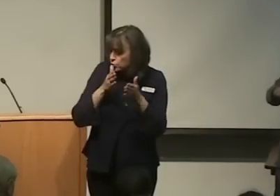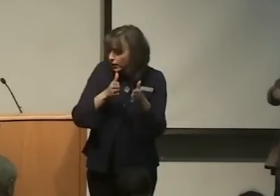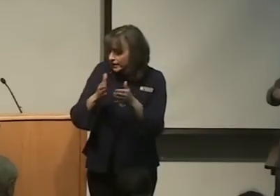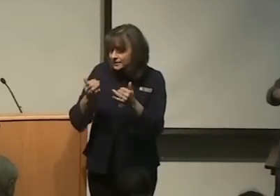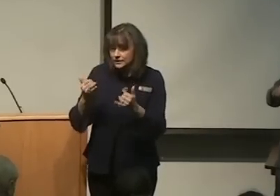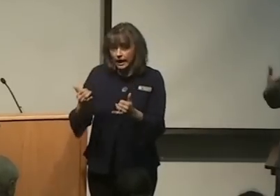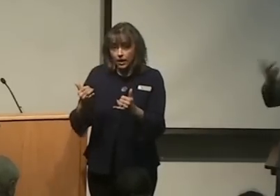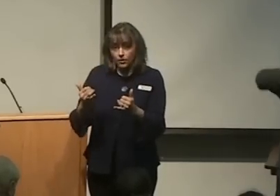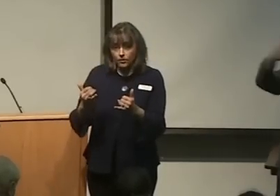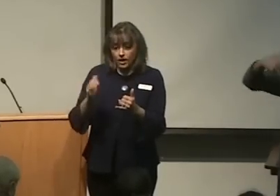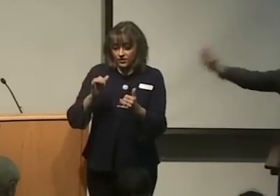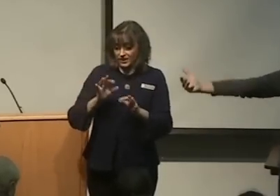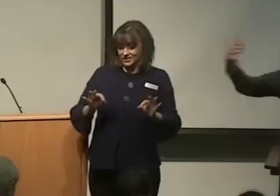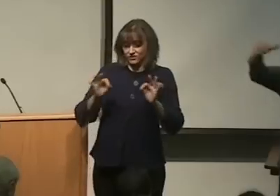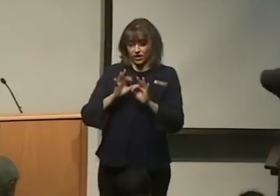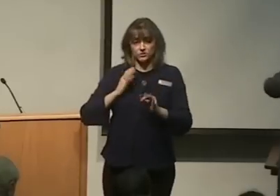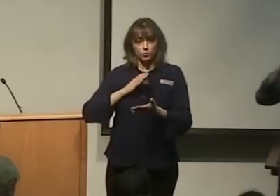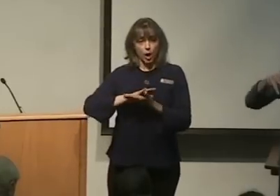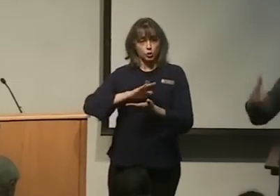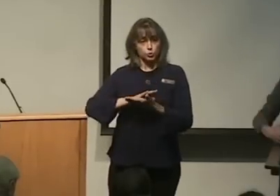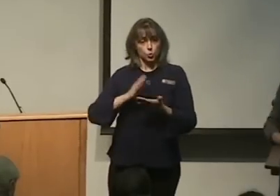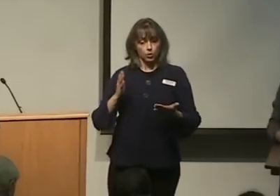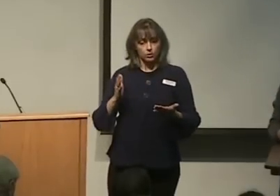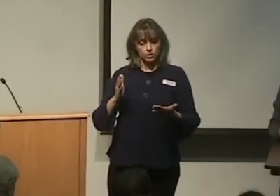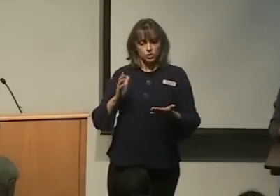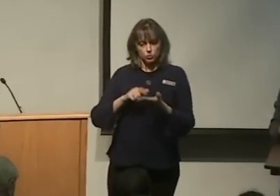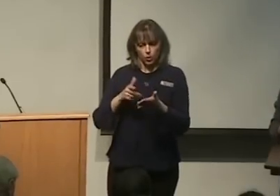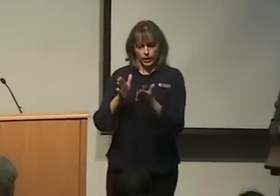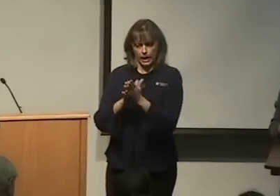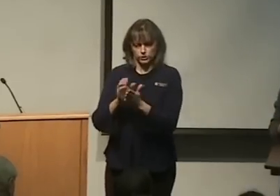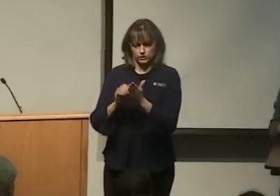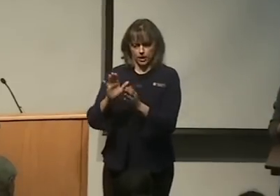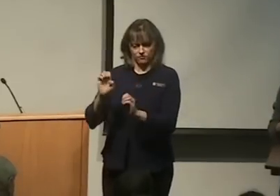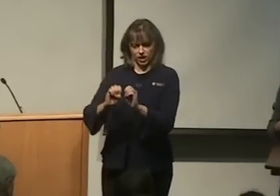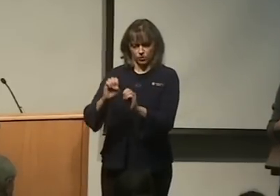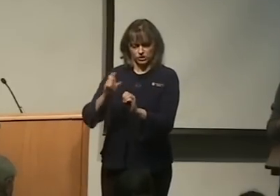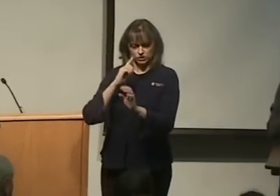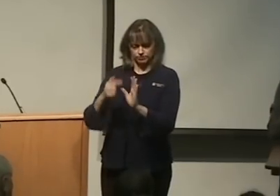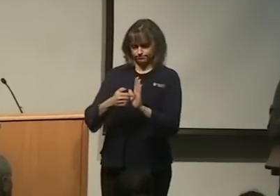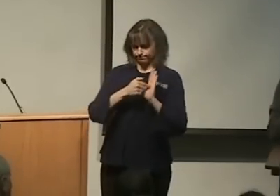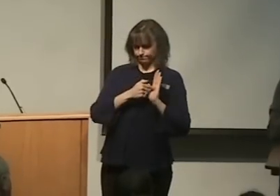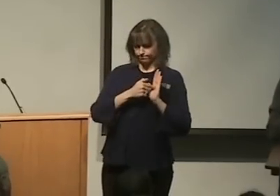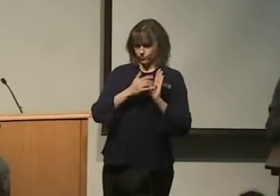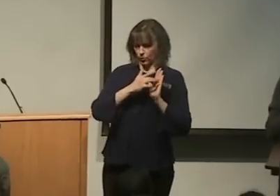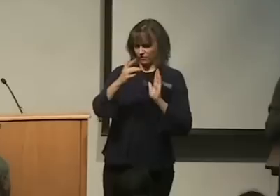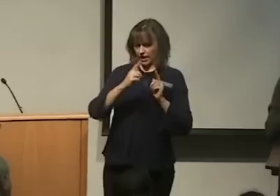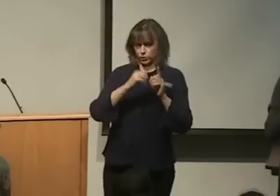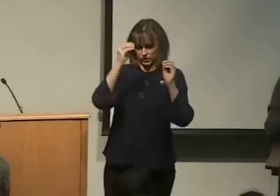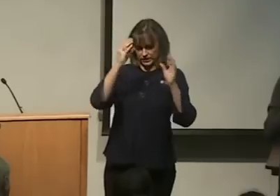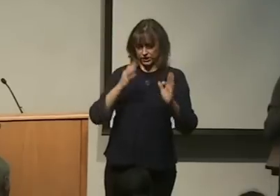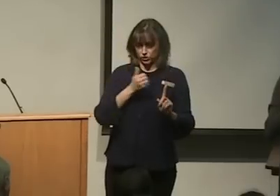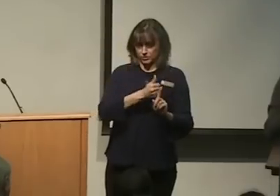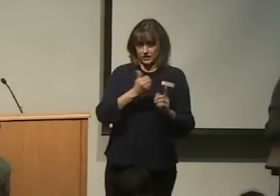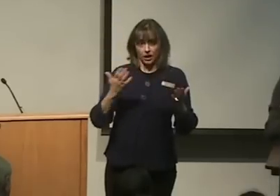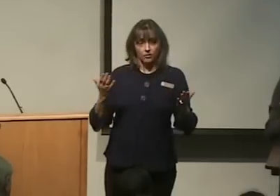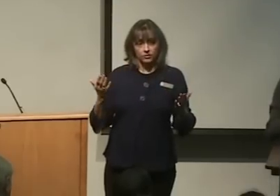So I said, well, then the course evaluation should reflect those values on the teaching. So if you want to know what standard colleges will be held